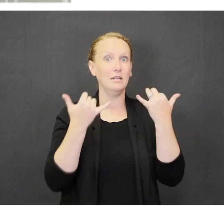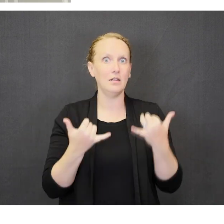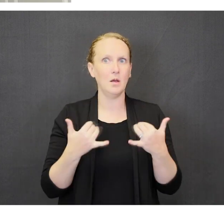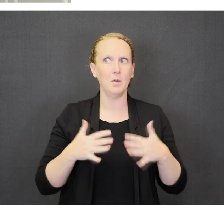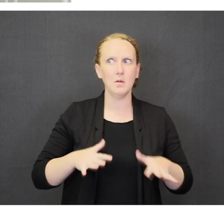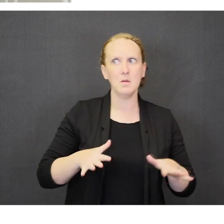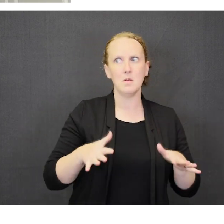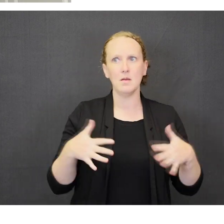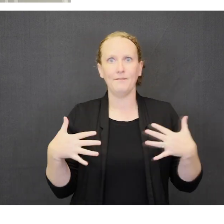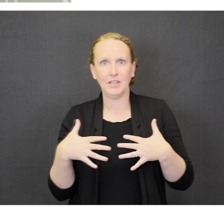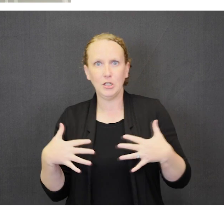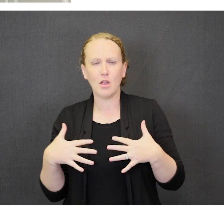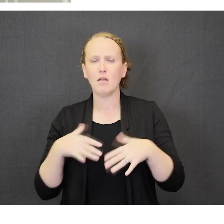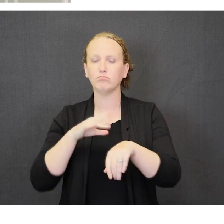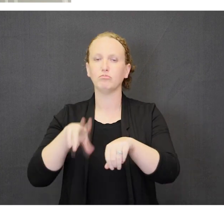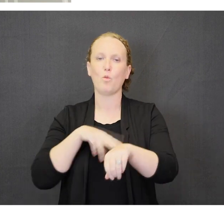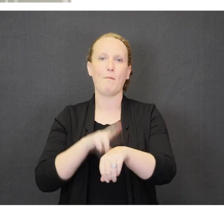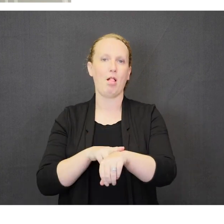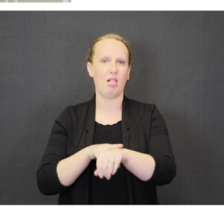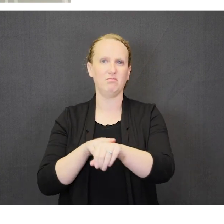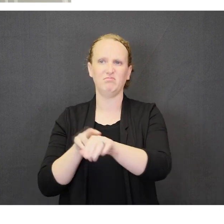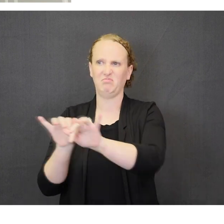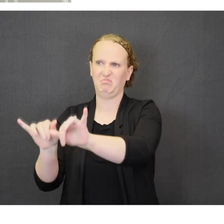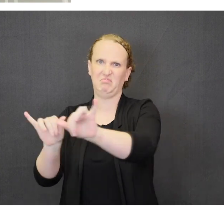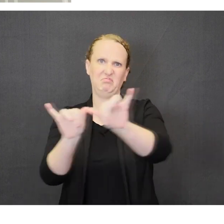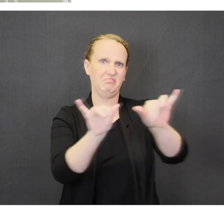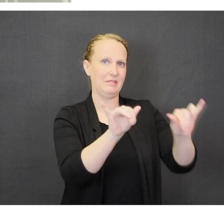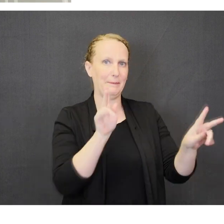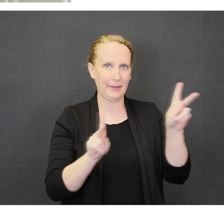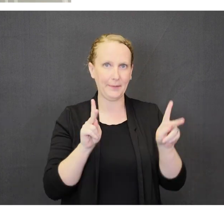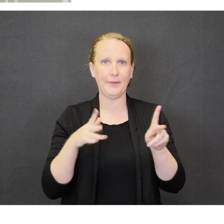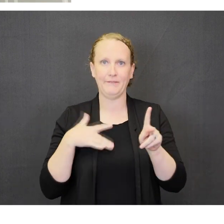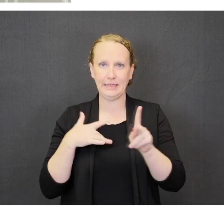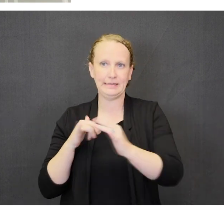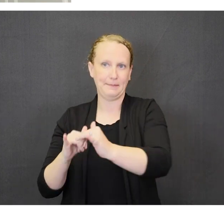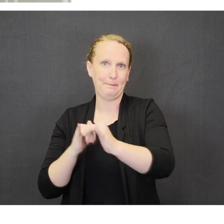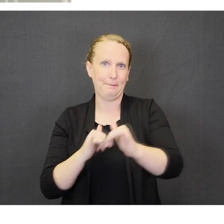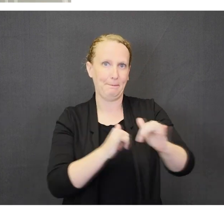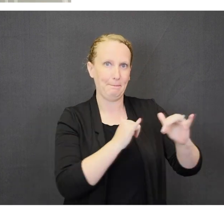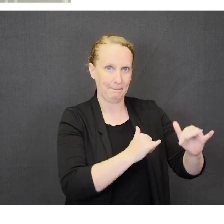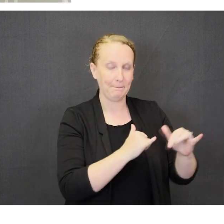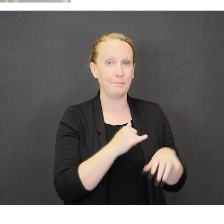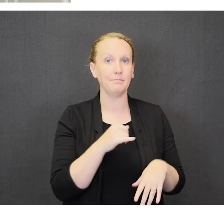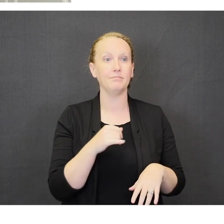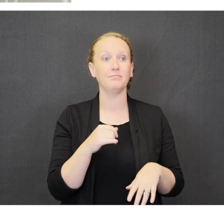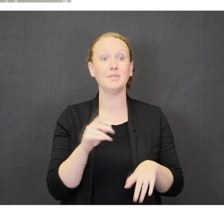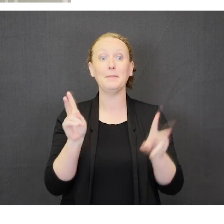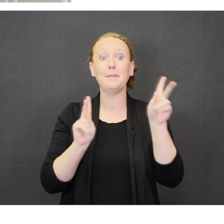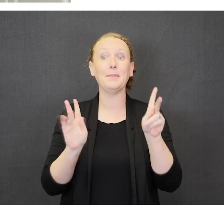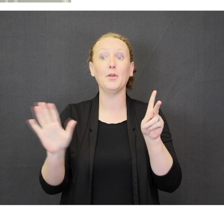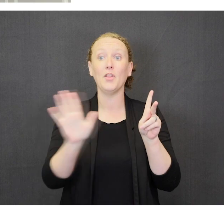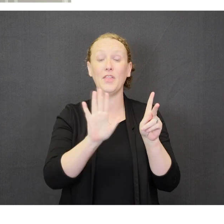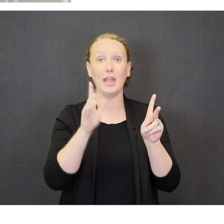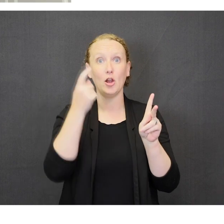totally normal right now the brain right now is absolutely detecting a threat